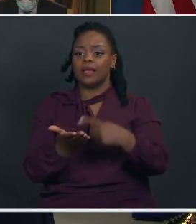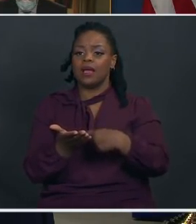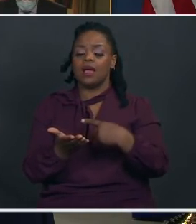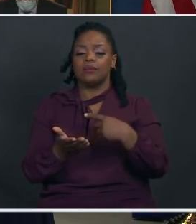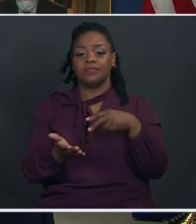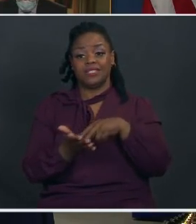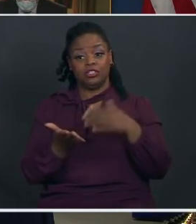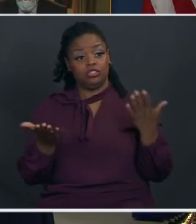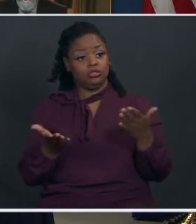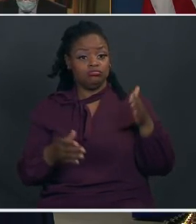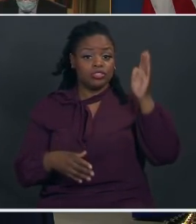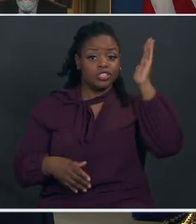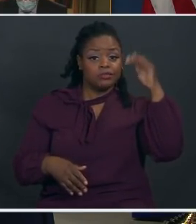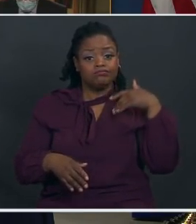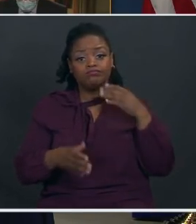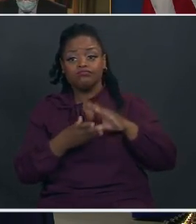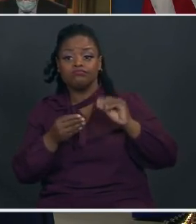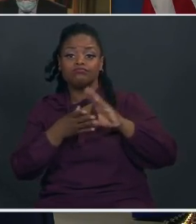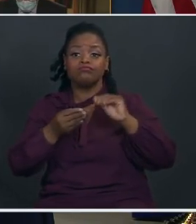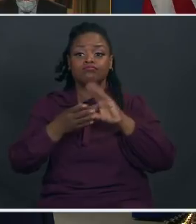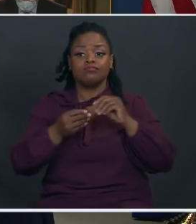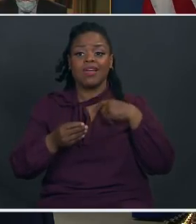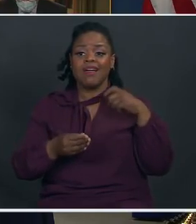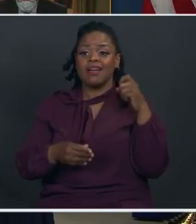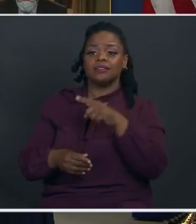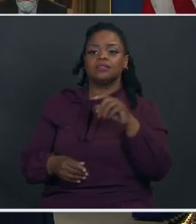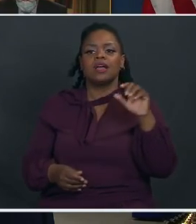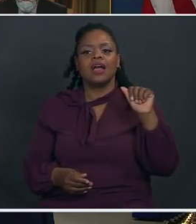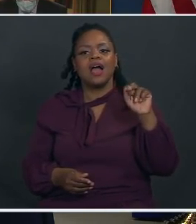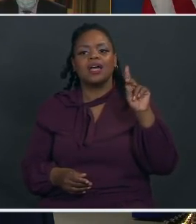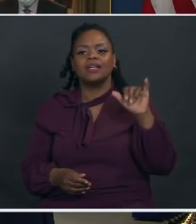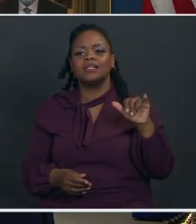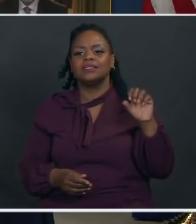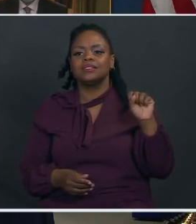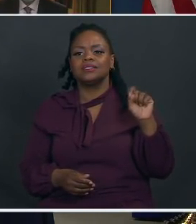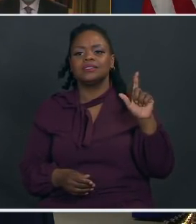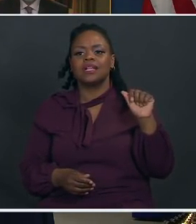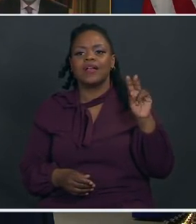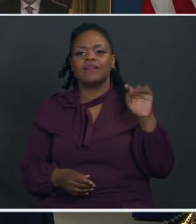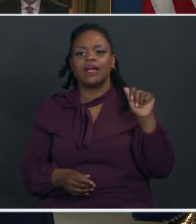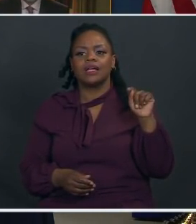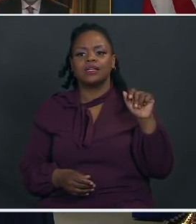to our White House COVID-19 response to lead -- Dr. Walensky: -- he's not muted but I can't hear him.